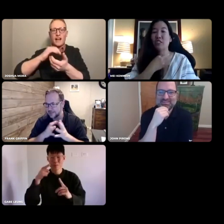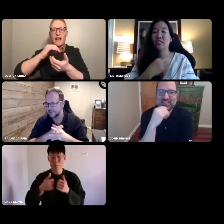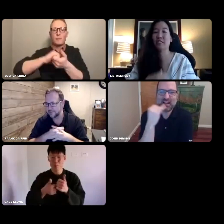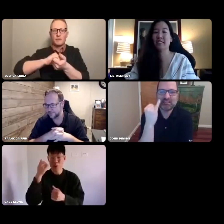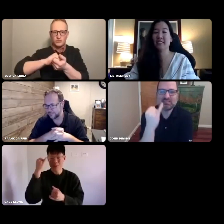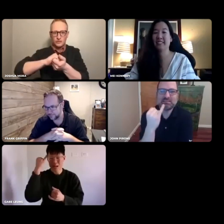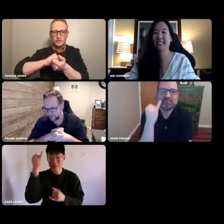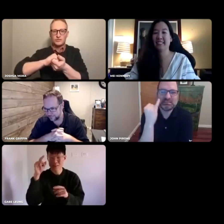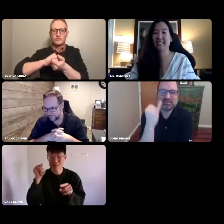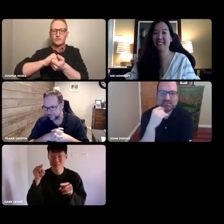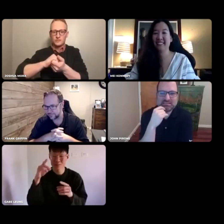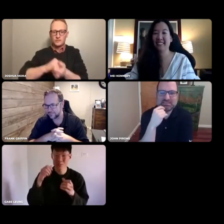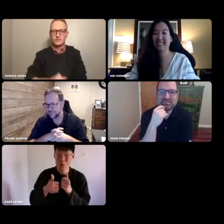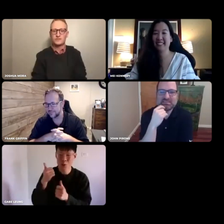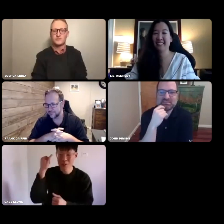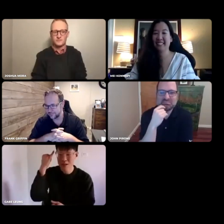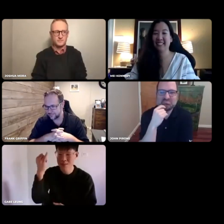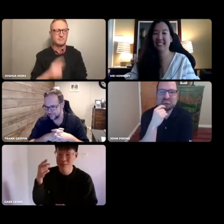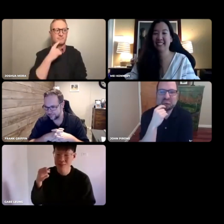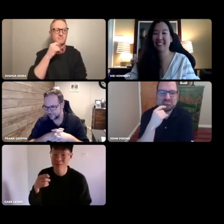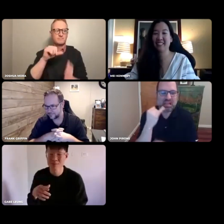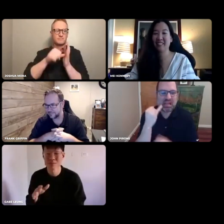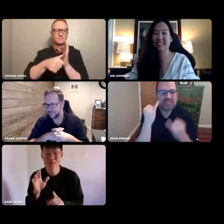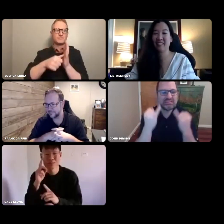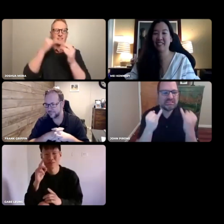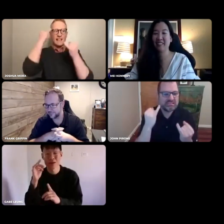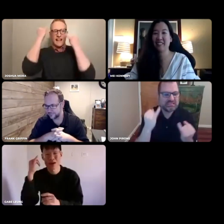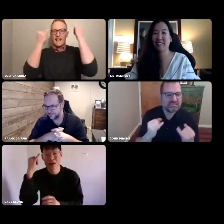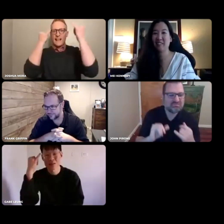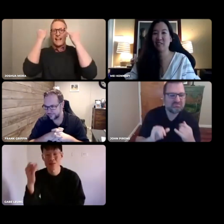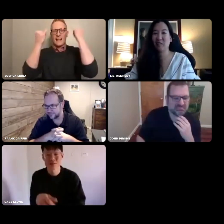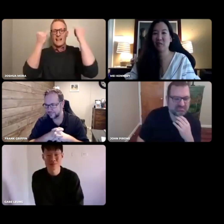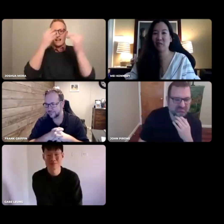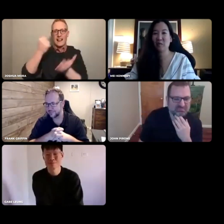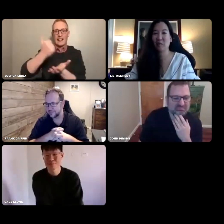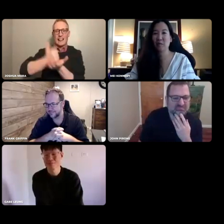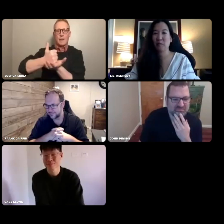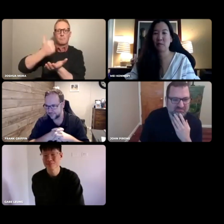Collaboration Support Curious Ideas